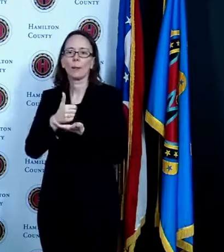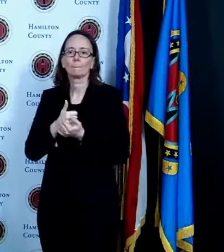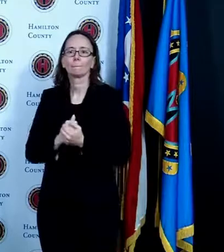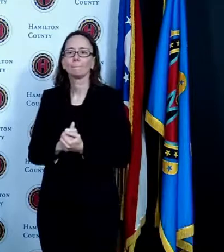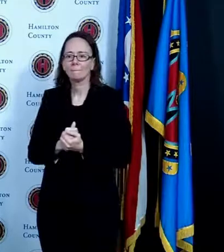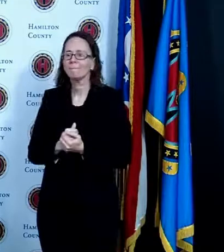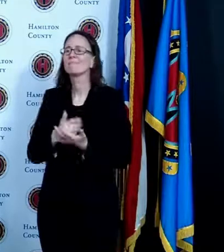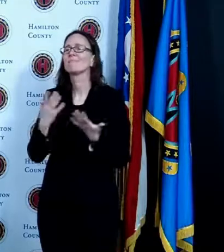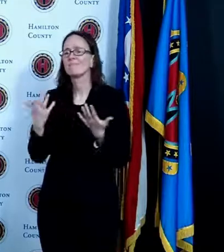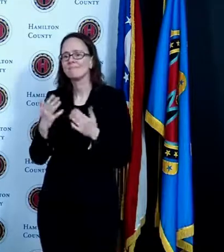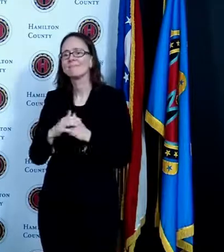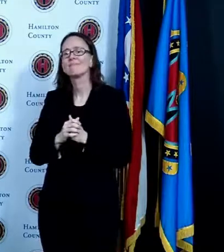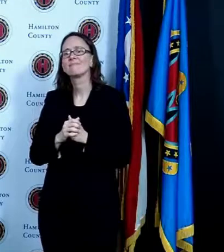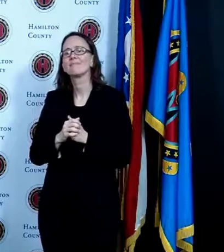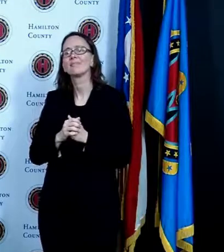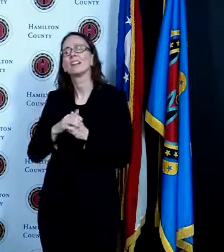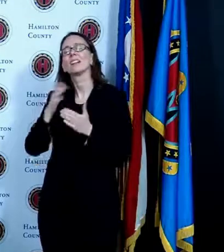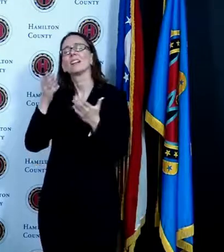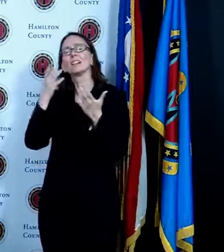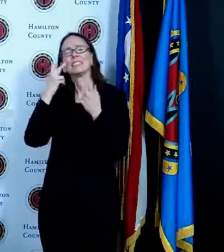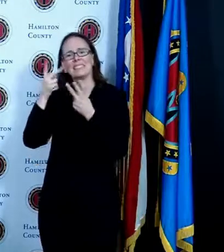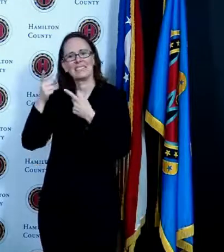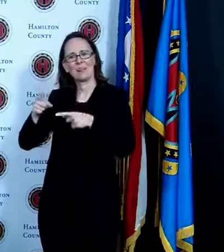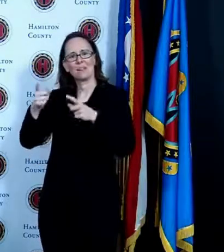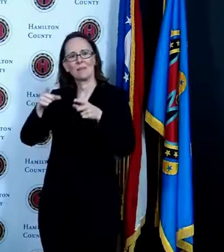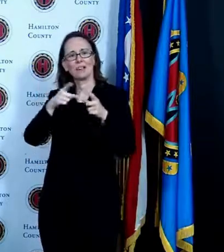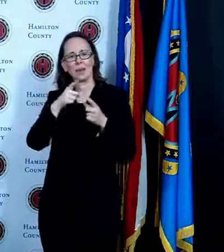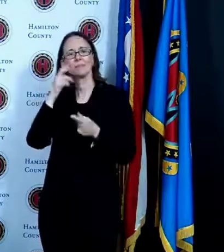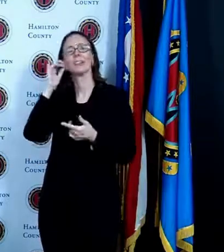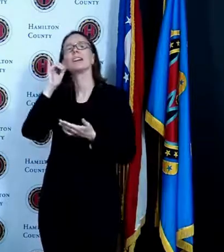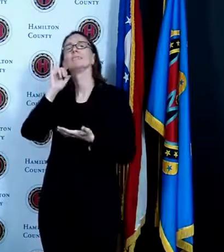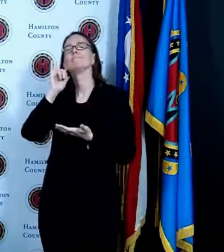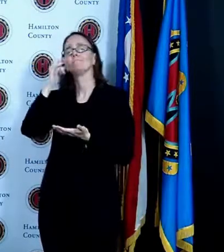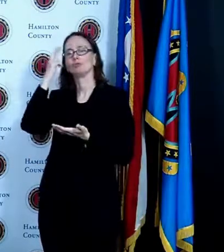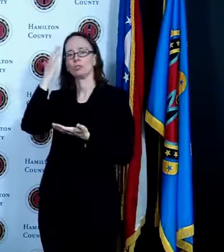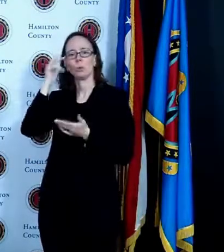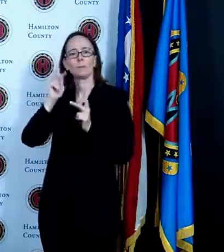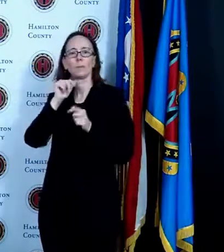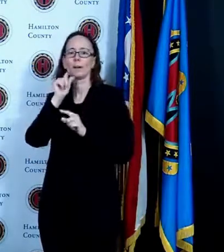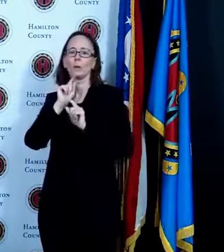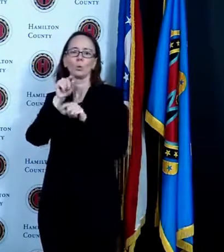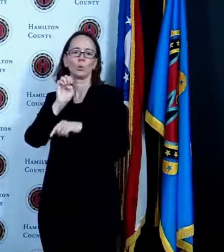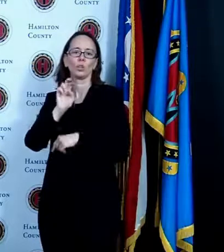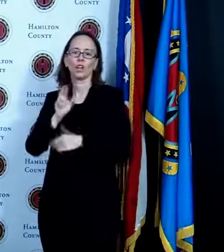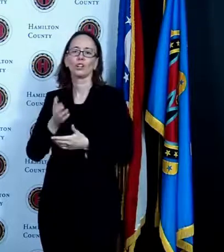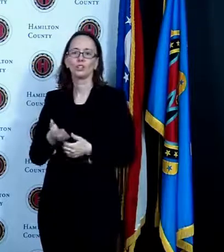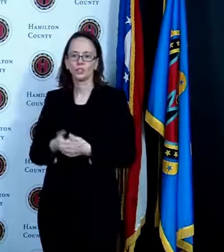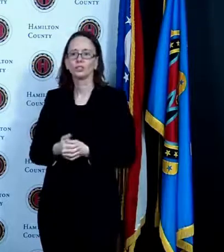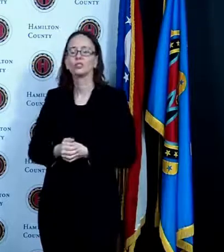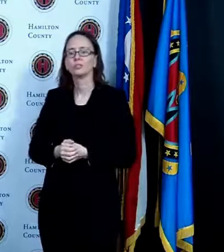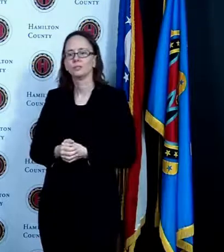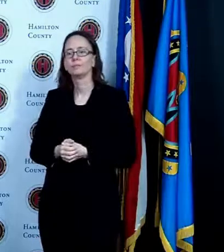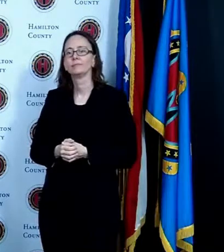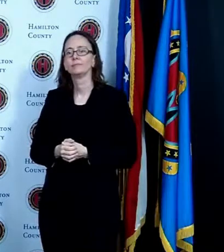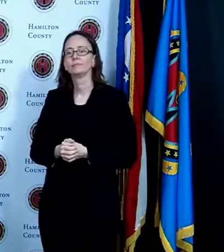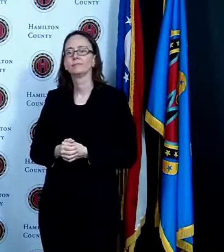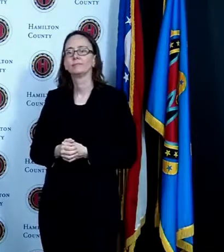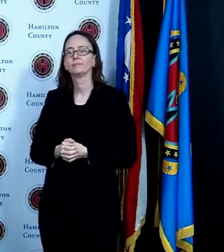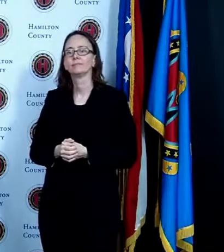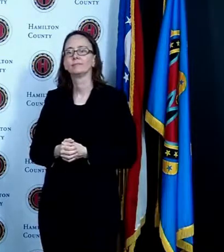anyway we issued this release it is an alert to the community related to what we are seeing could you bring up the second slide